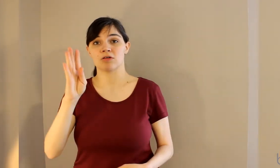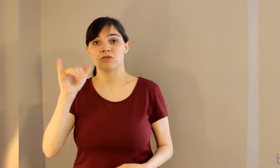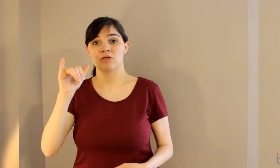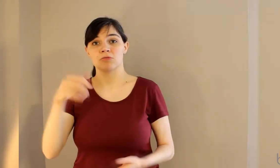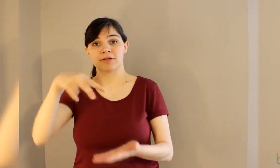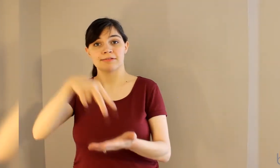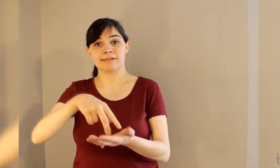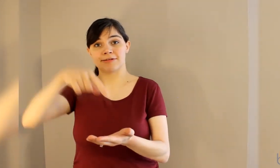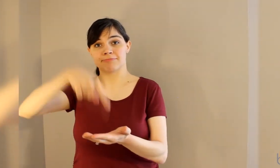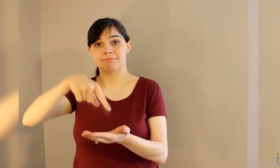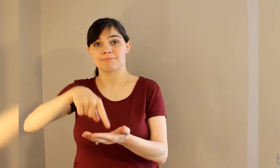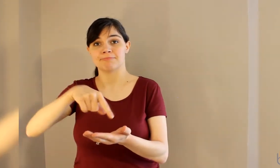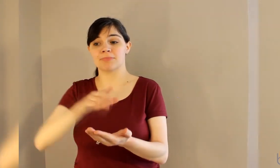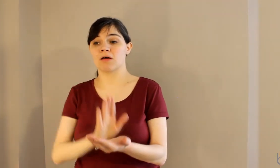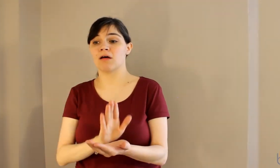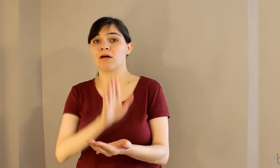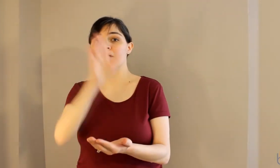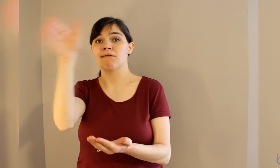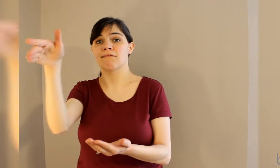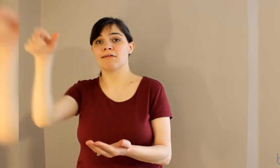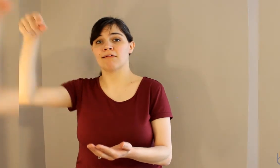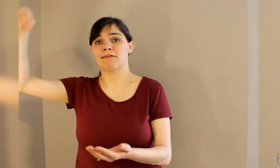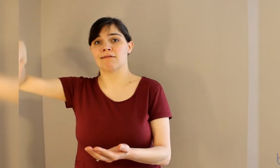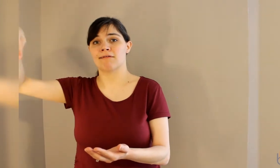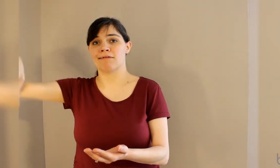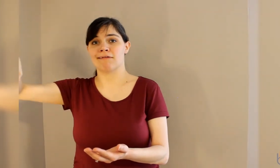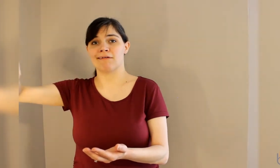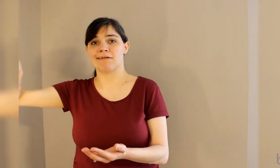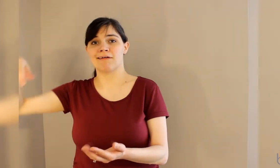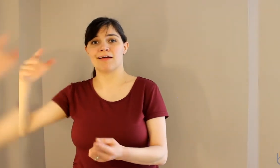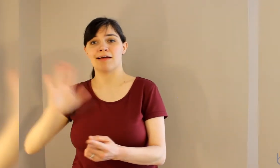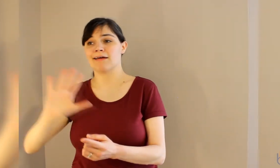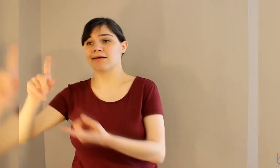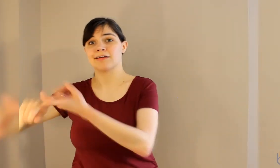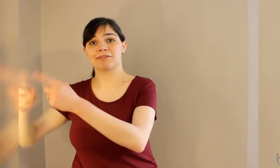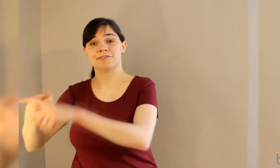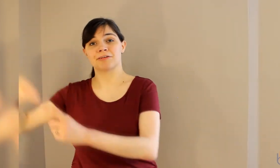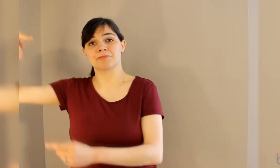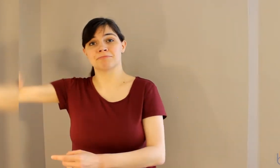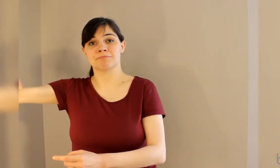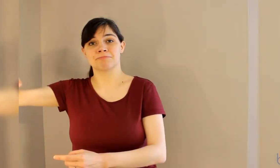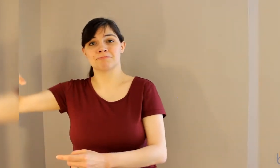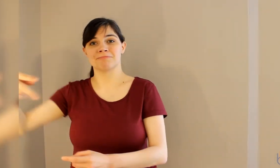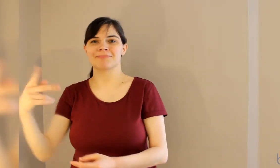Toby stood on this side of the fence, and across on the other side, his friend stood,